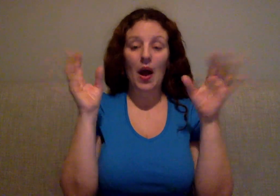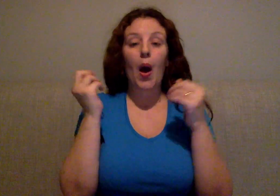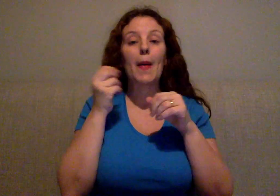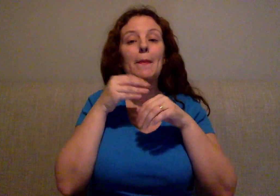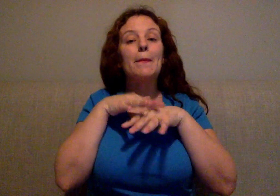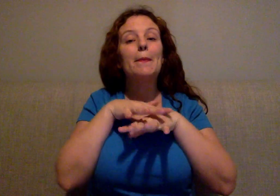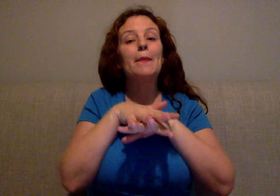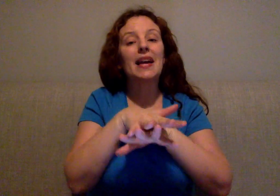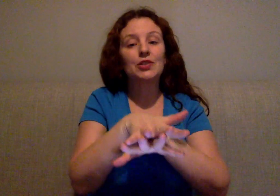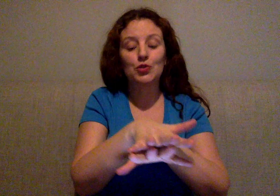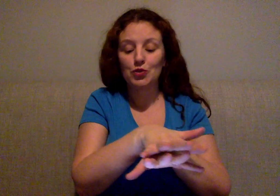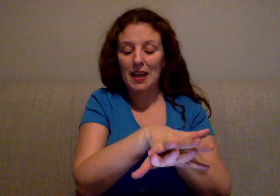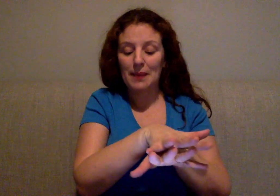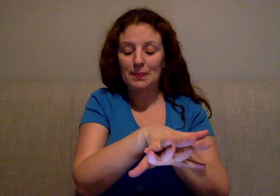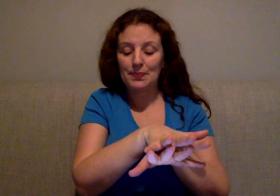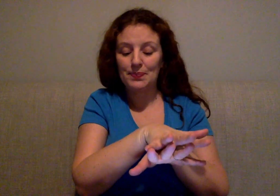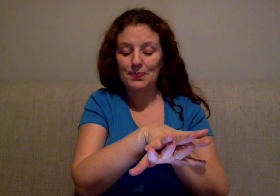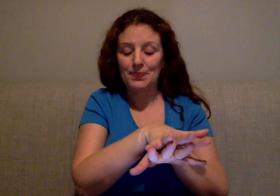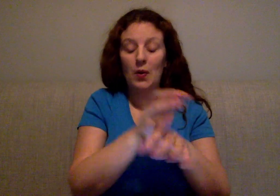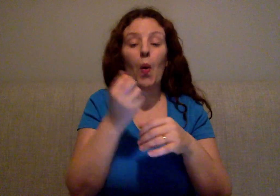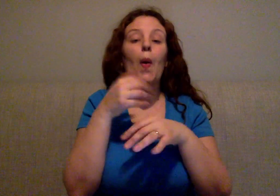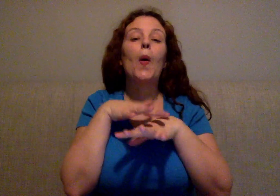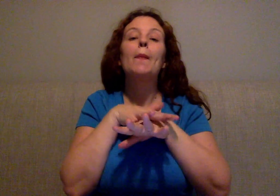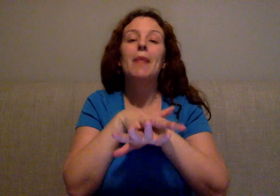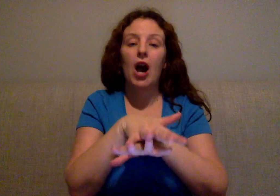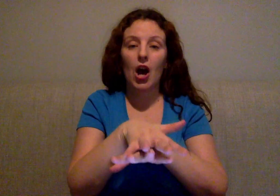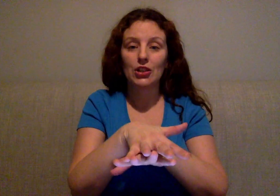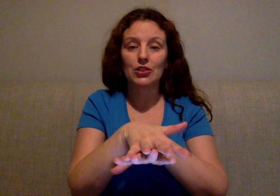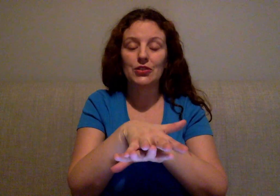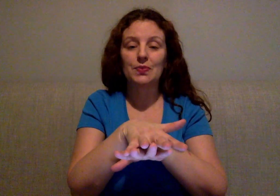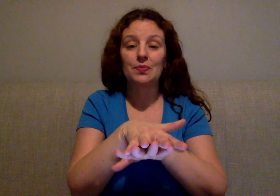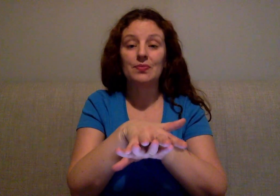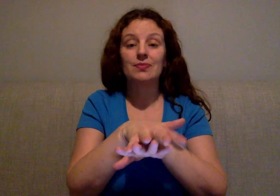MAINSTREAM or MERGE